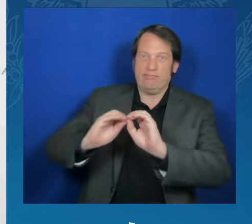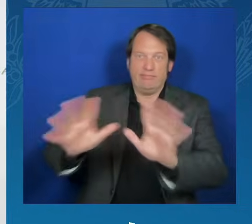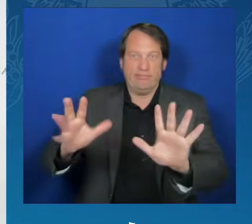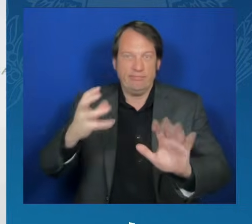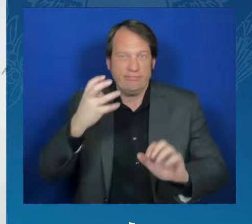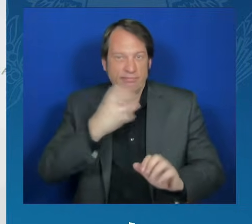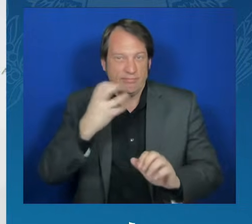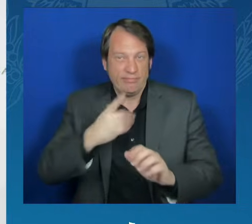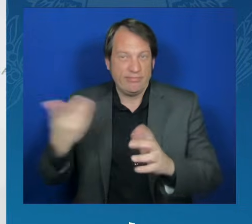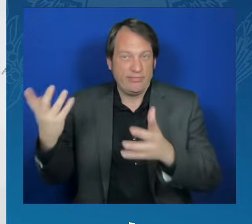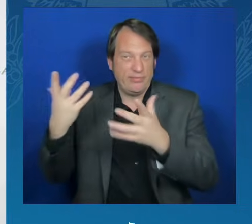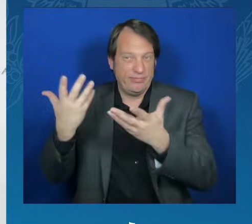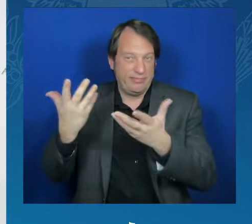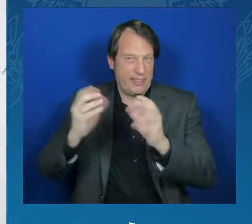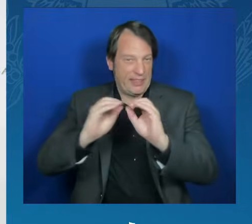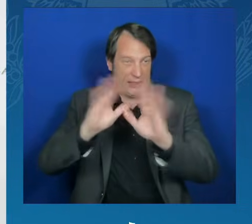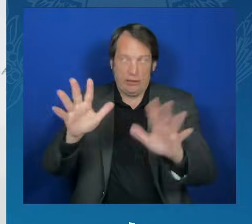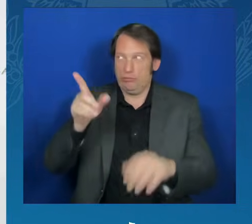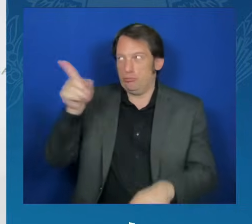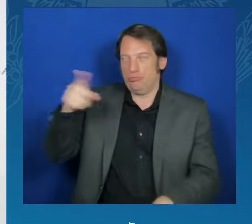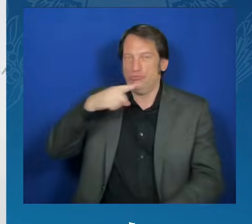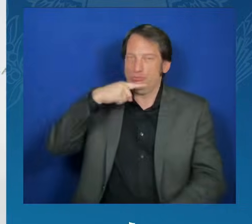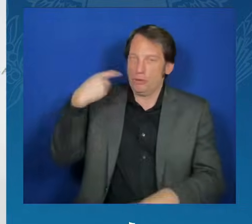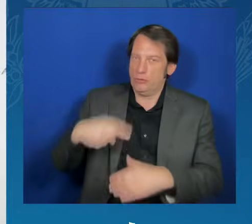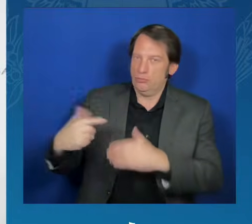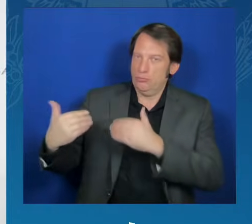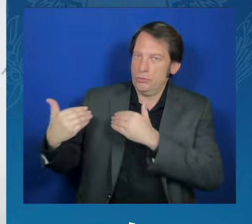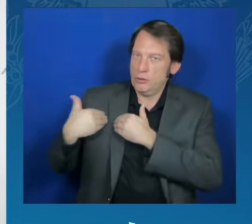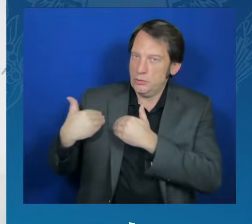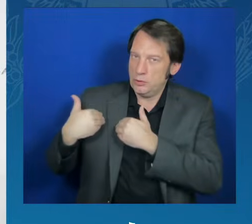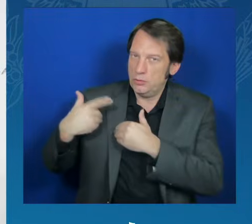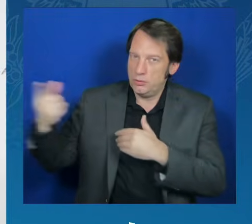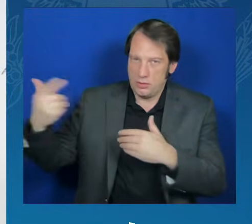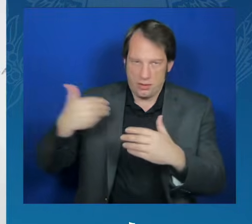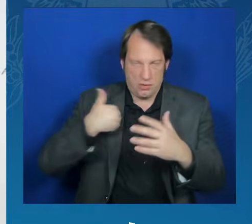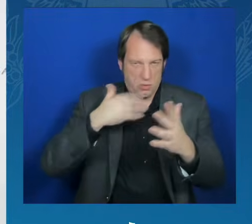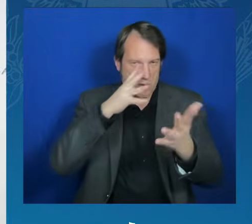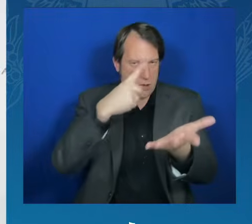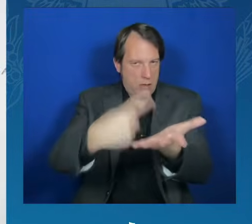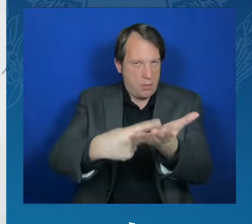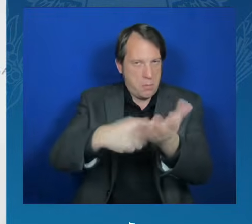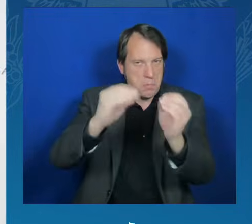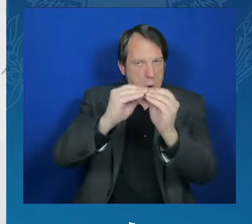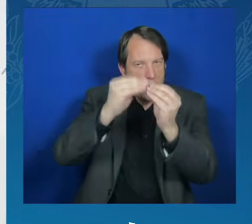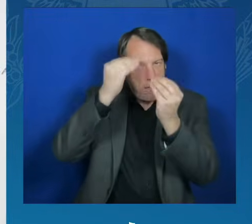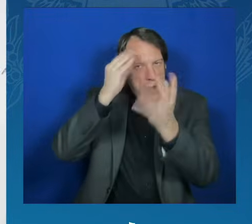And we will have more to say on this later. As Christoph said, this is my third time here,